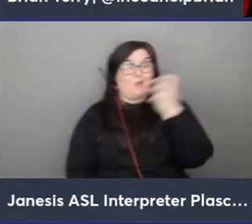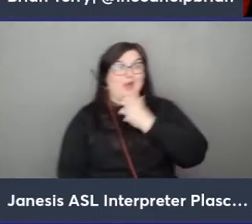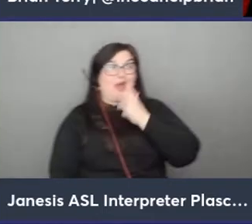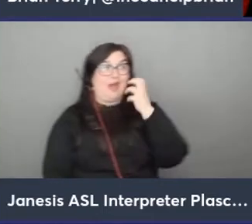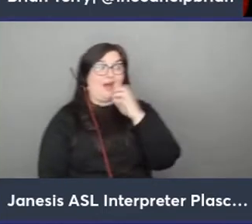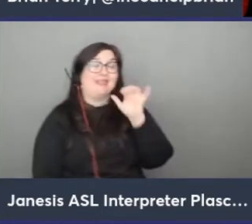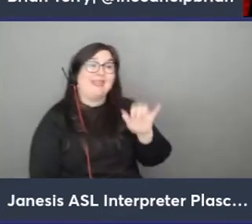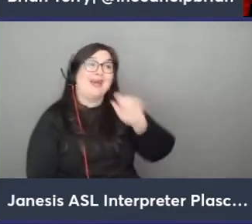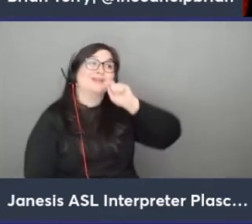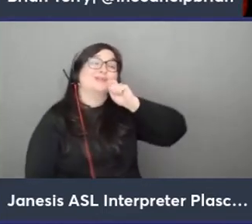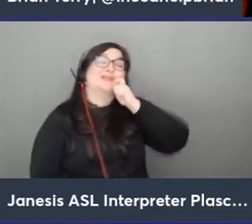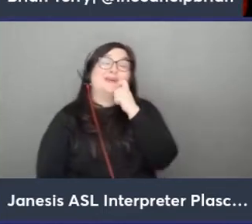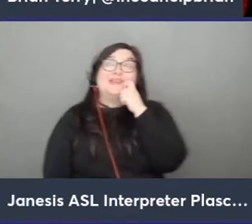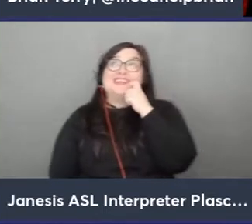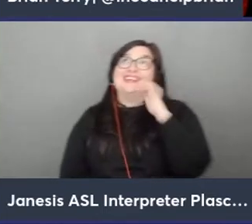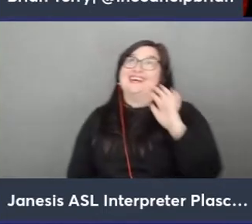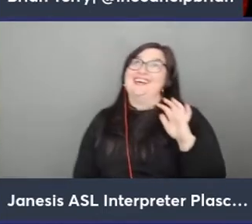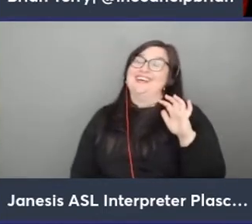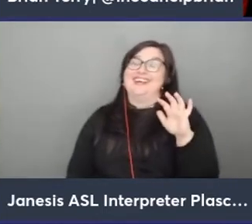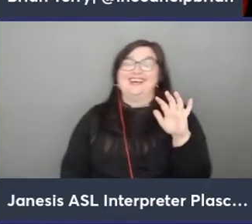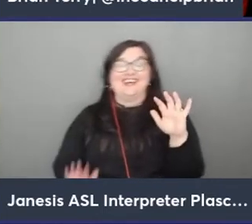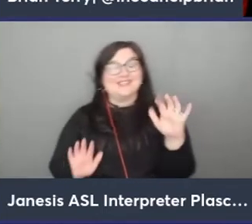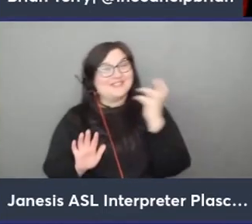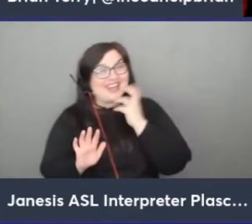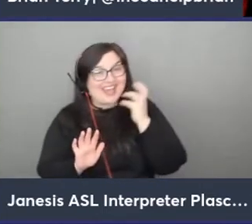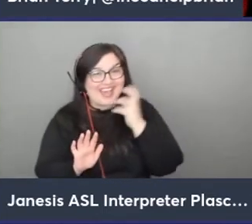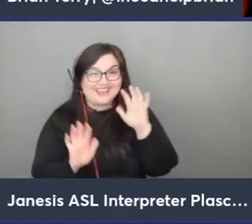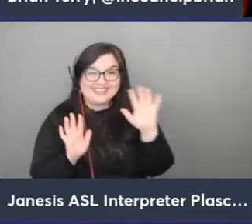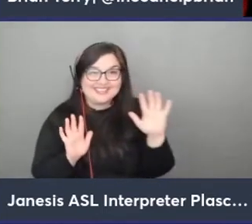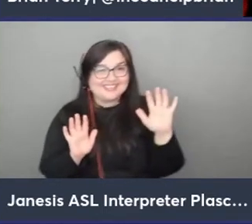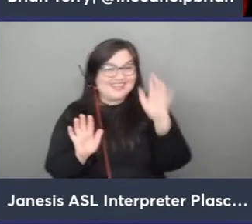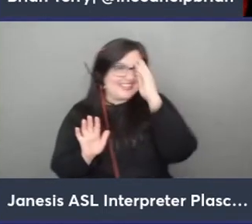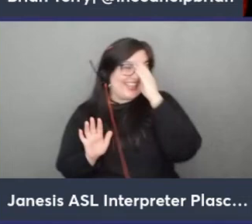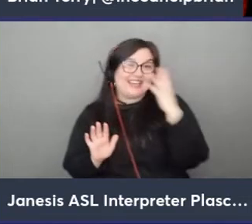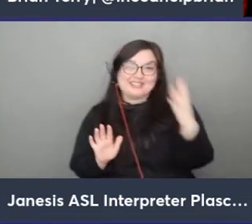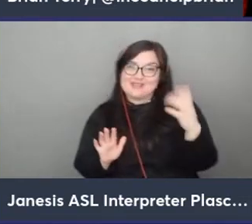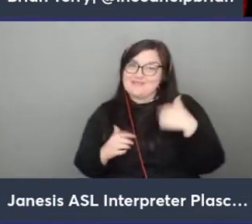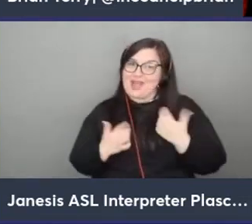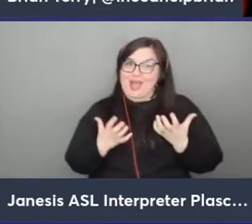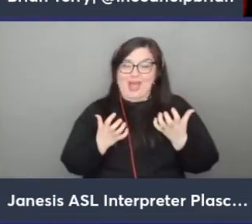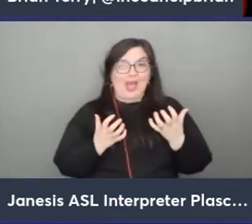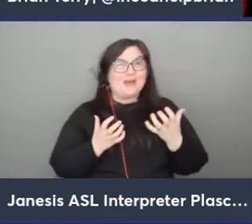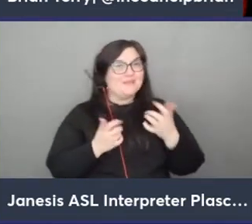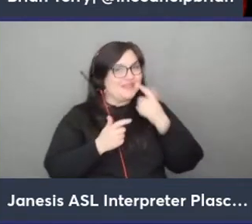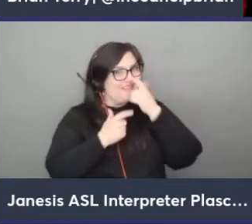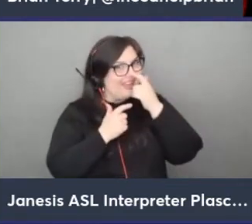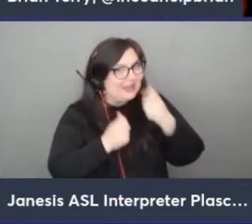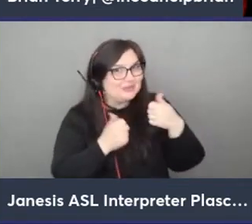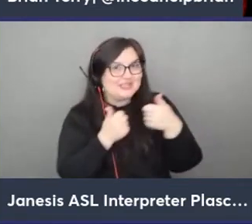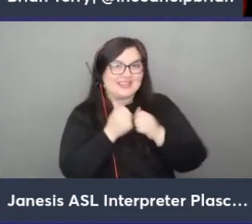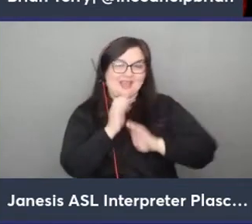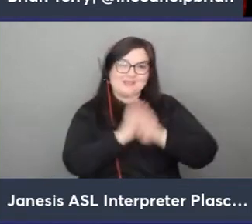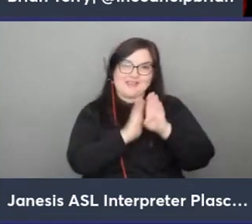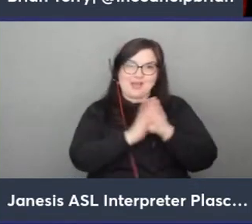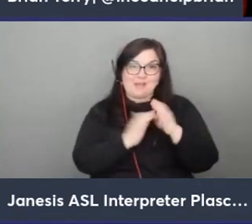So, I mean, I really have been wanting to get into game development and now just like knowing that,